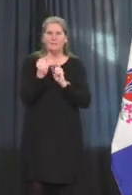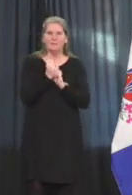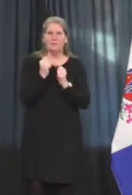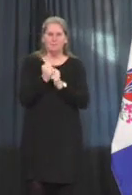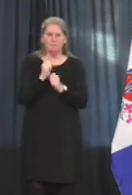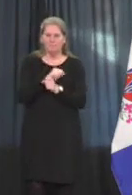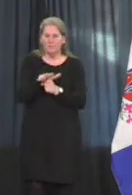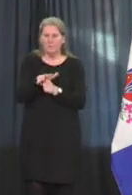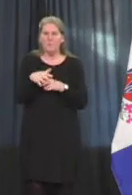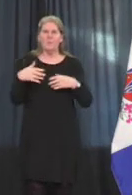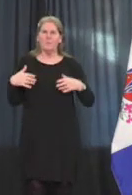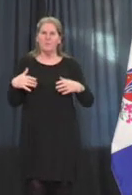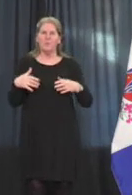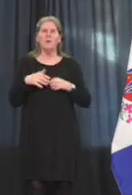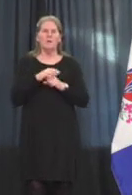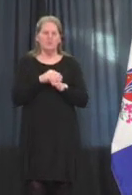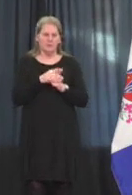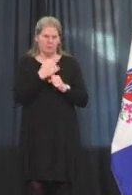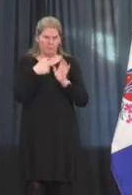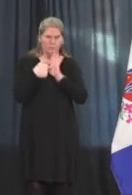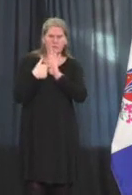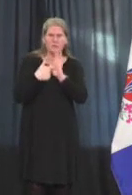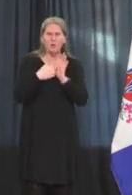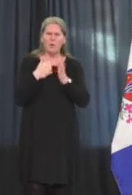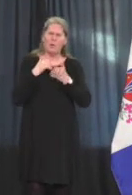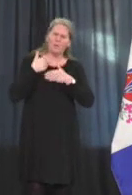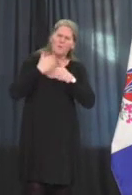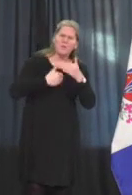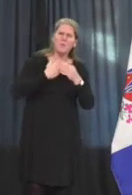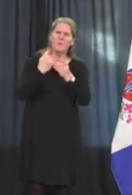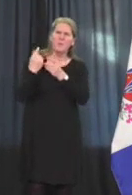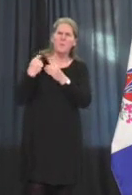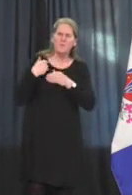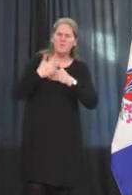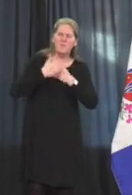TO SET OUT THE DIRECTION OF WHAT IS BEING DONE GOING FORWARD ON